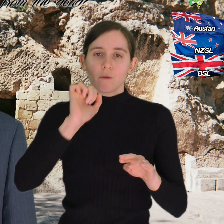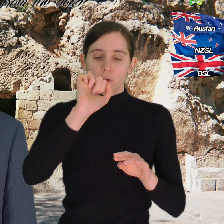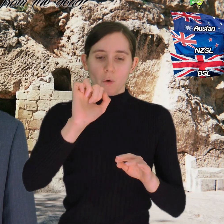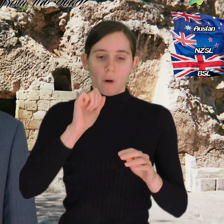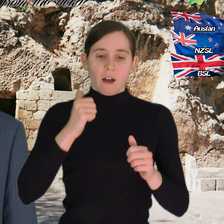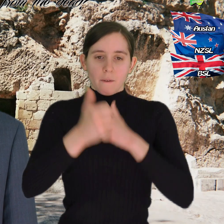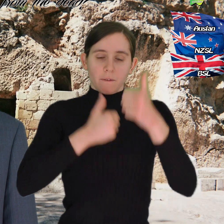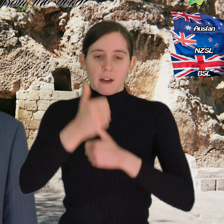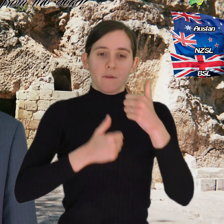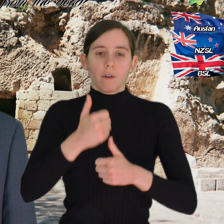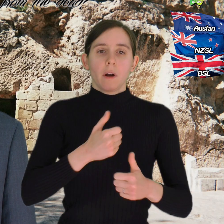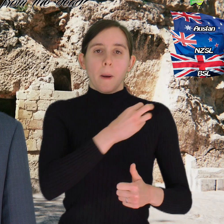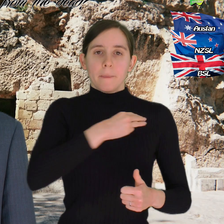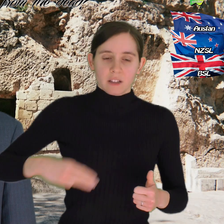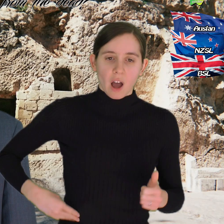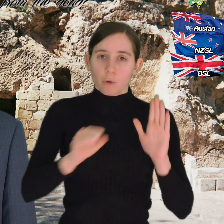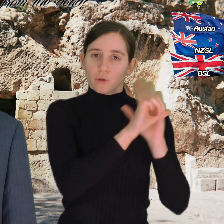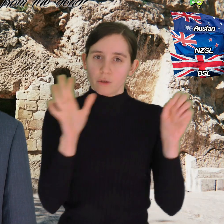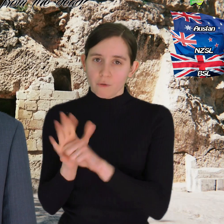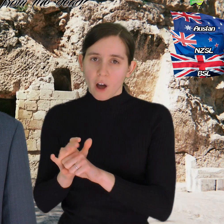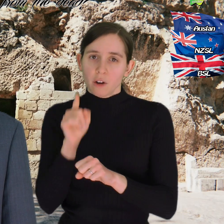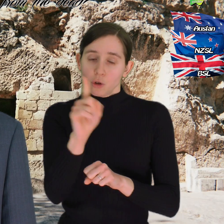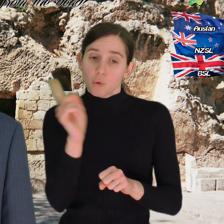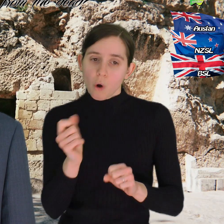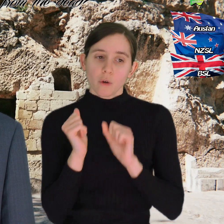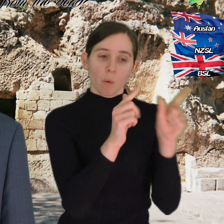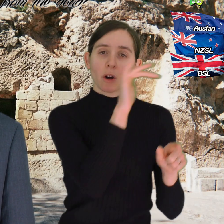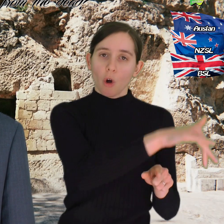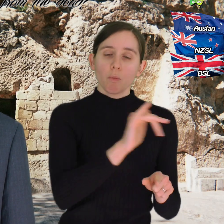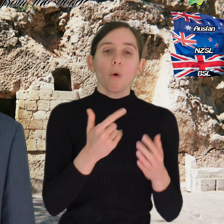then you either went home or else you got yourself a new messiah.